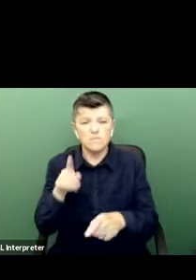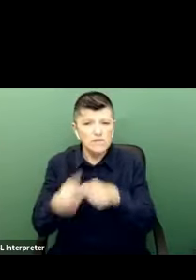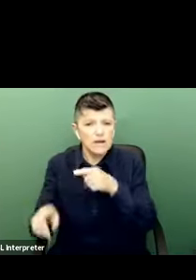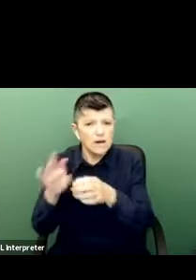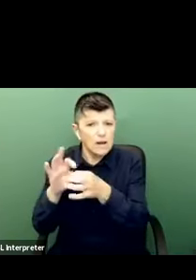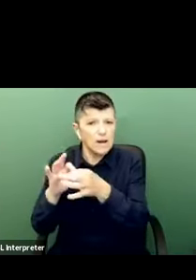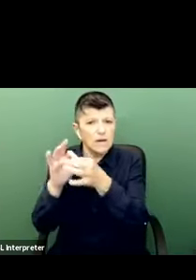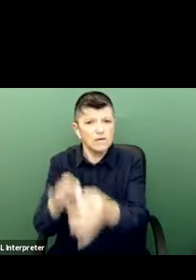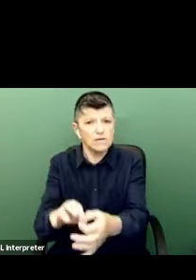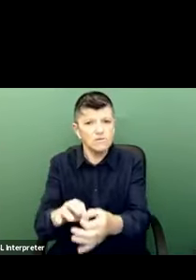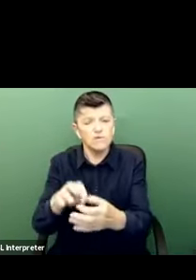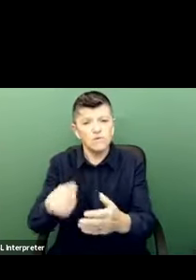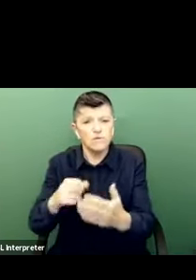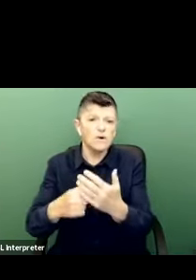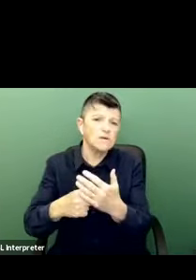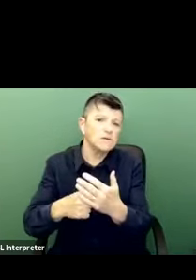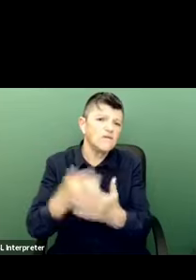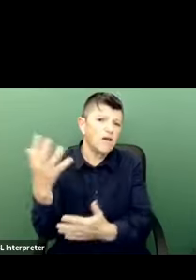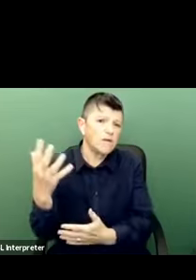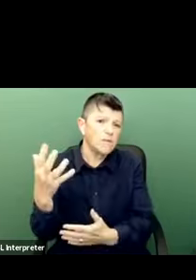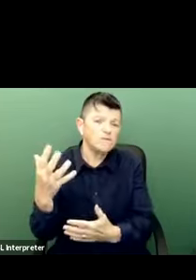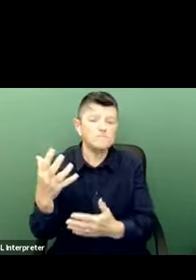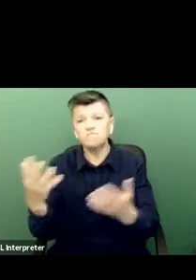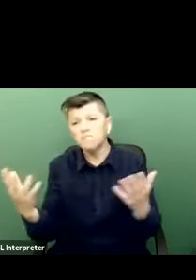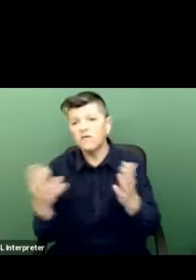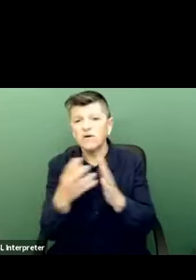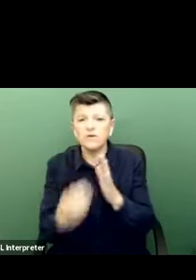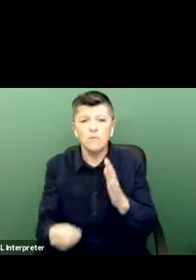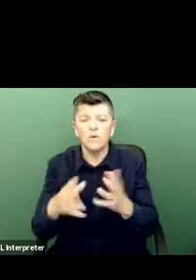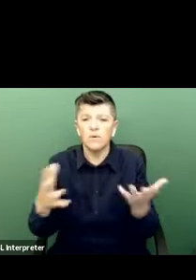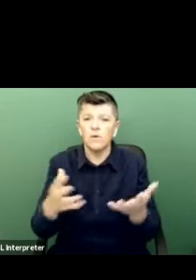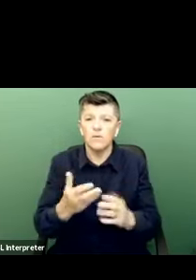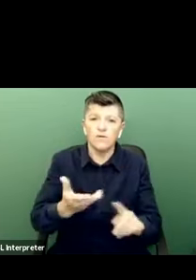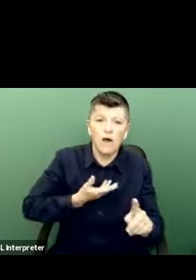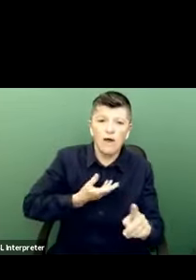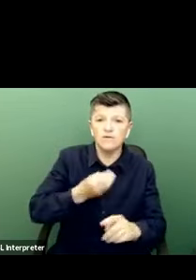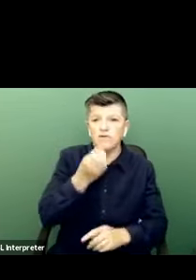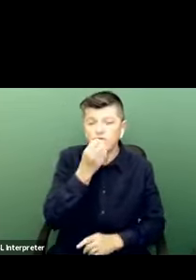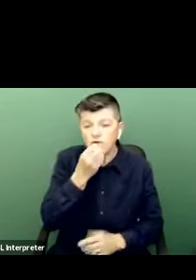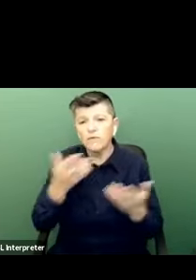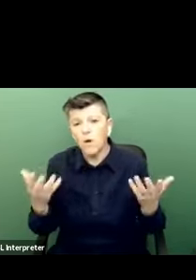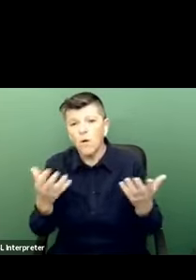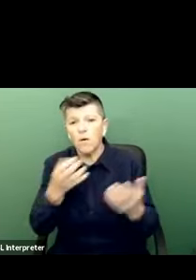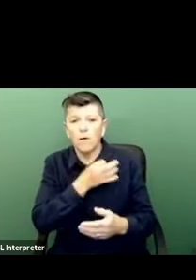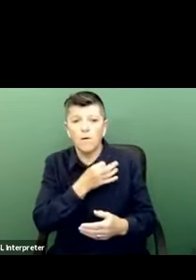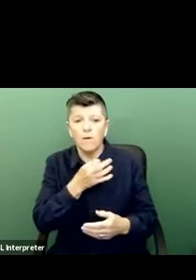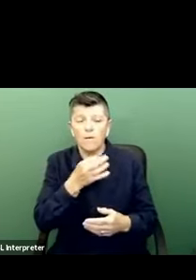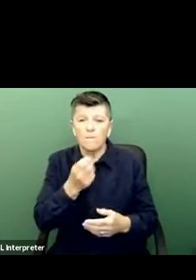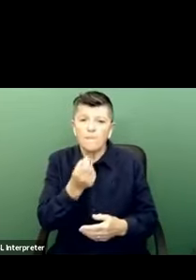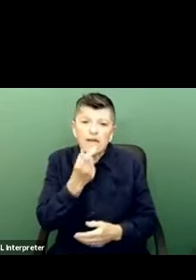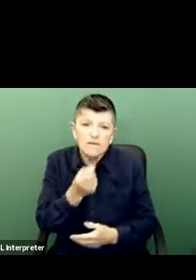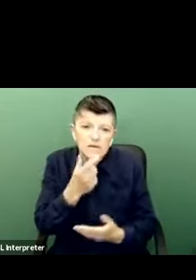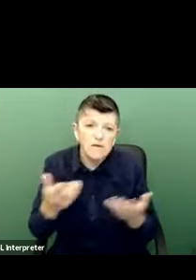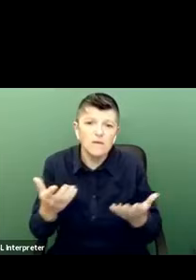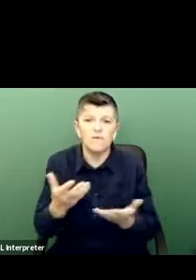in the idea of human rights is used often to great effect are not matters of legal